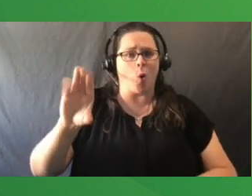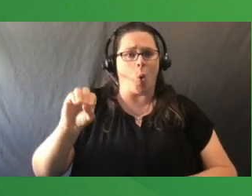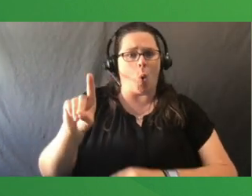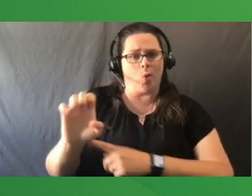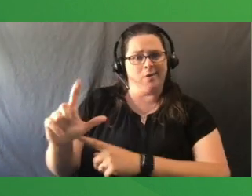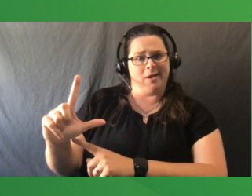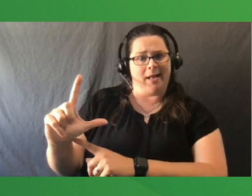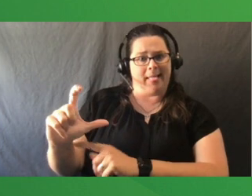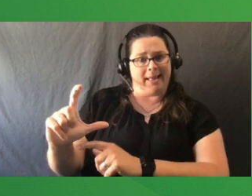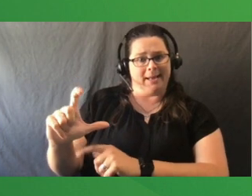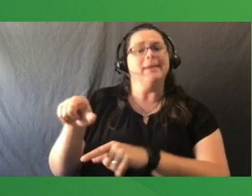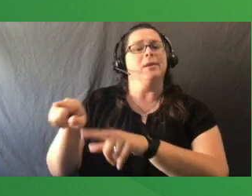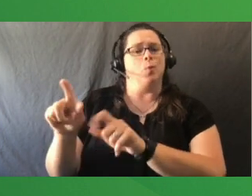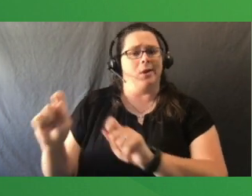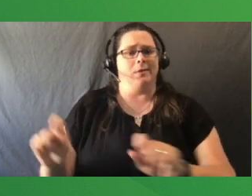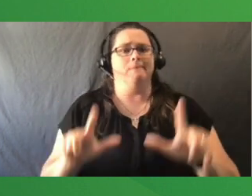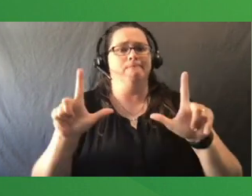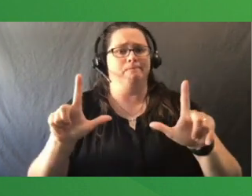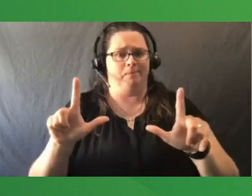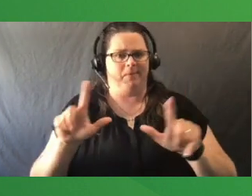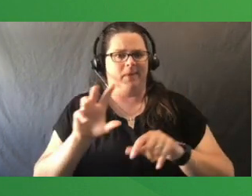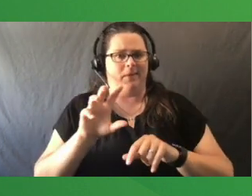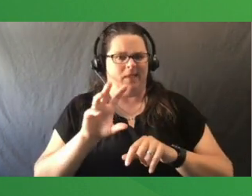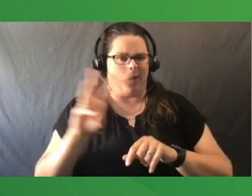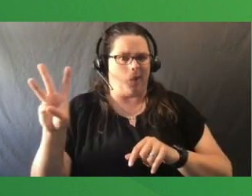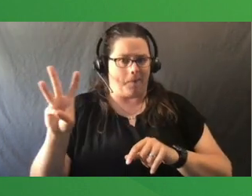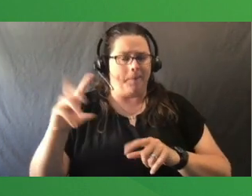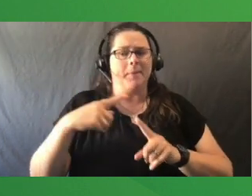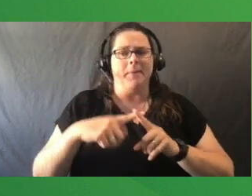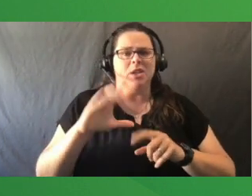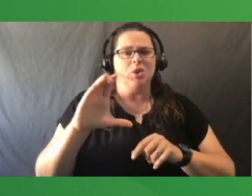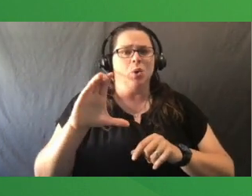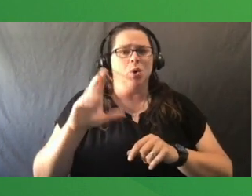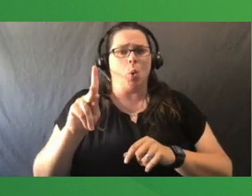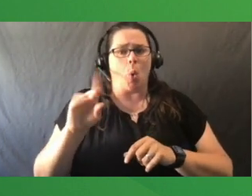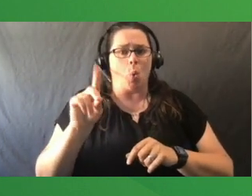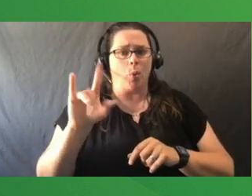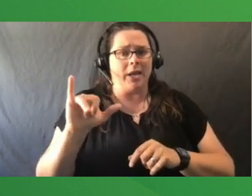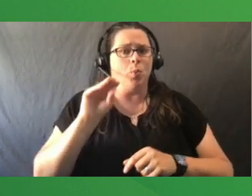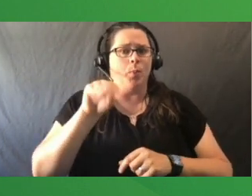And also, I think Cody is gonna drop that link in the chat for you so you're able to